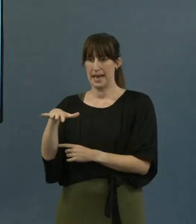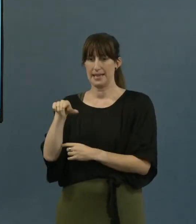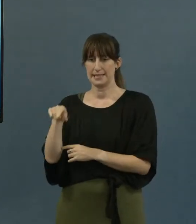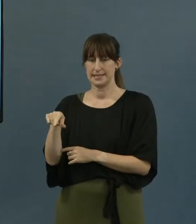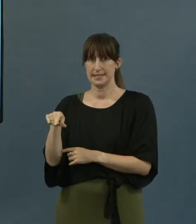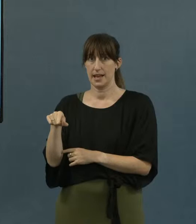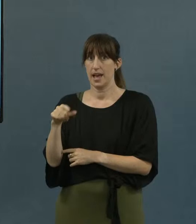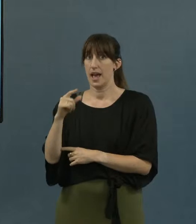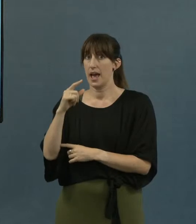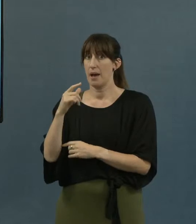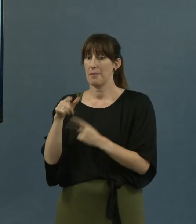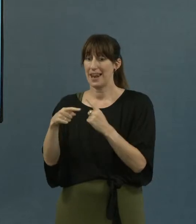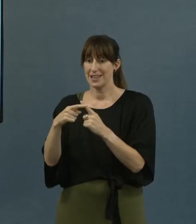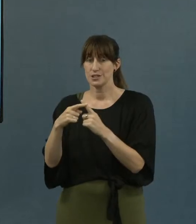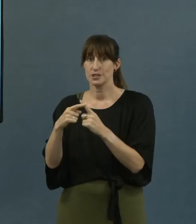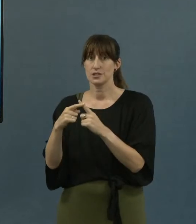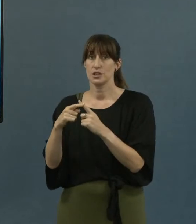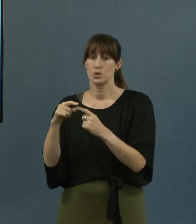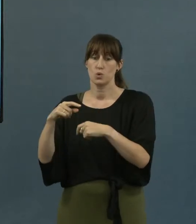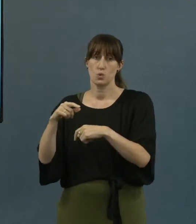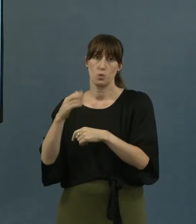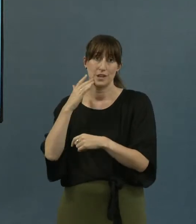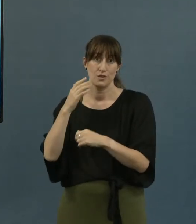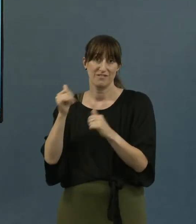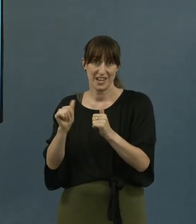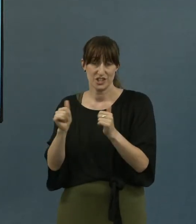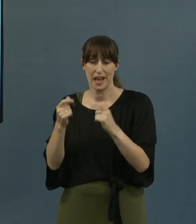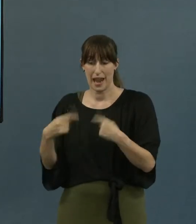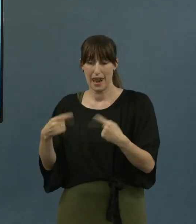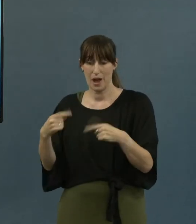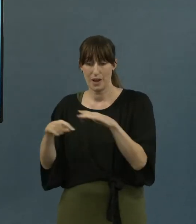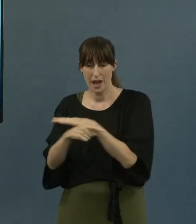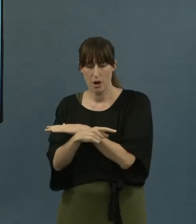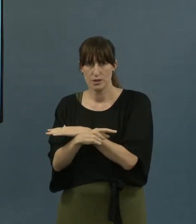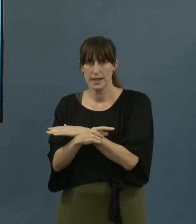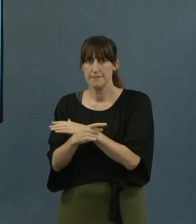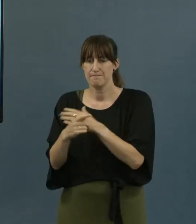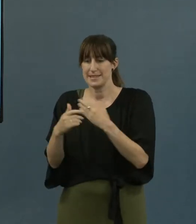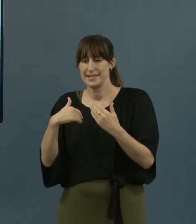flights or ferries to get you home once the isolation is